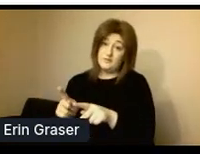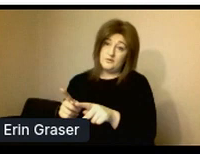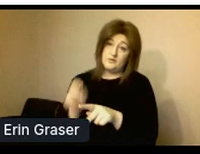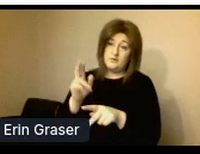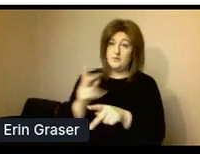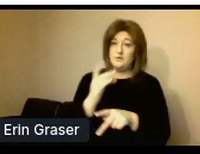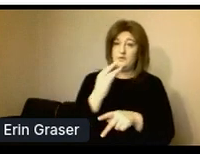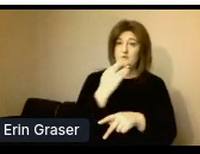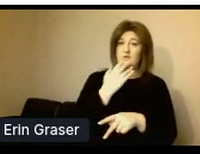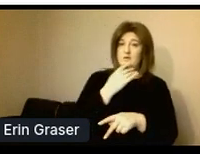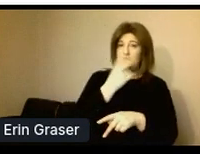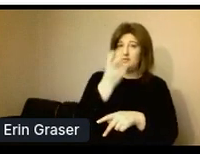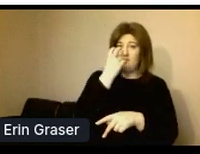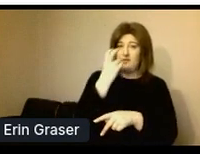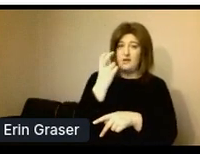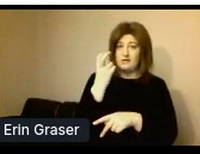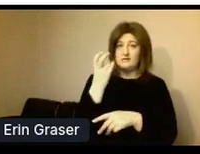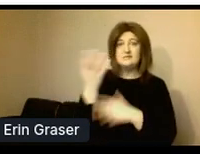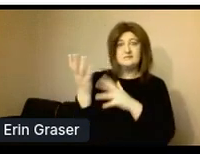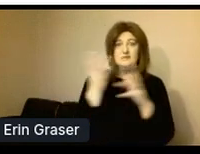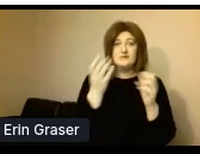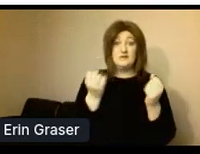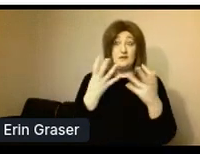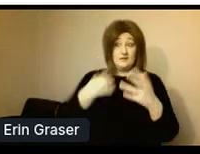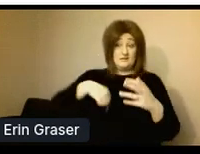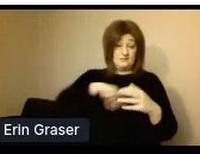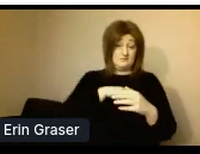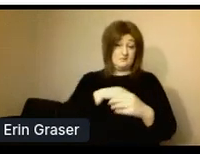on Black people or colorblindness.